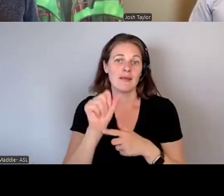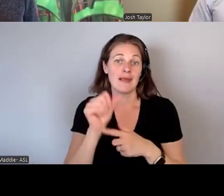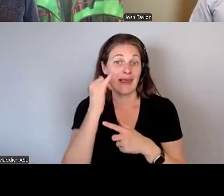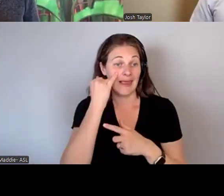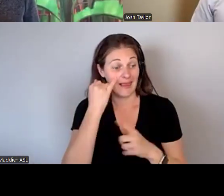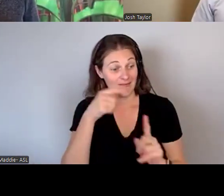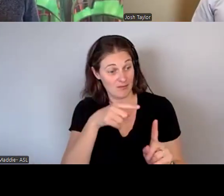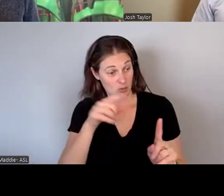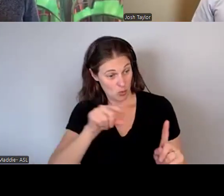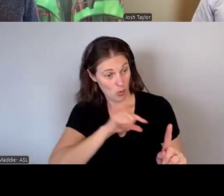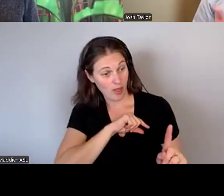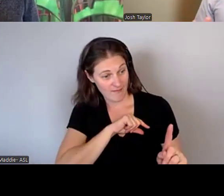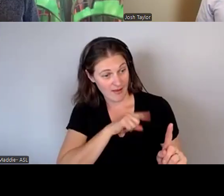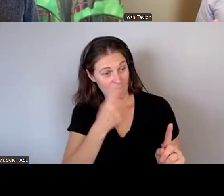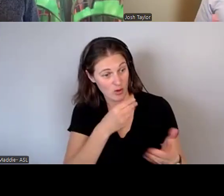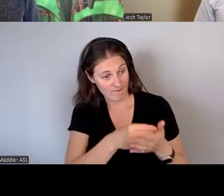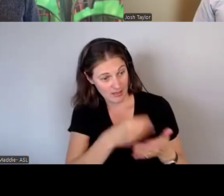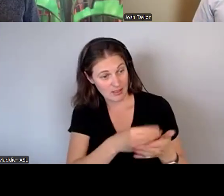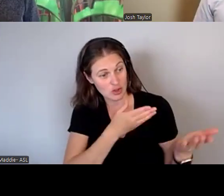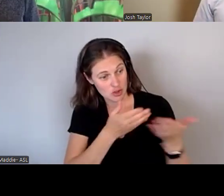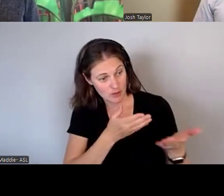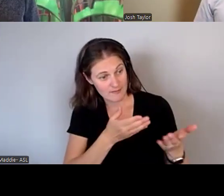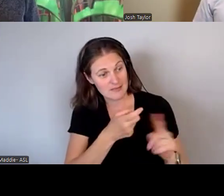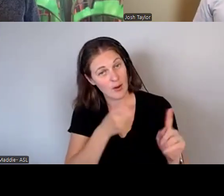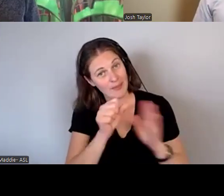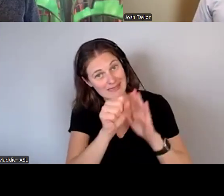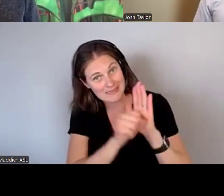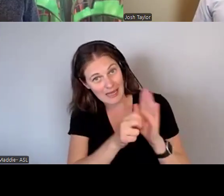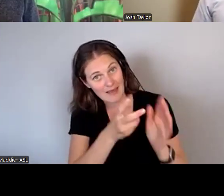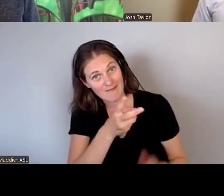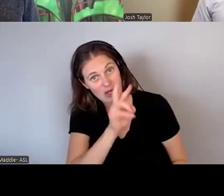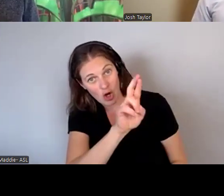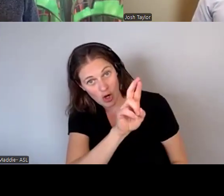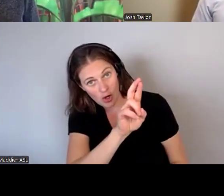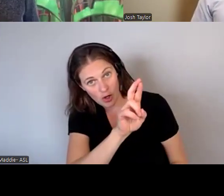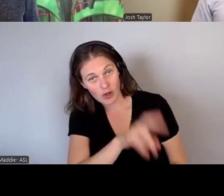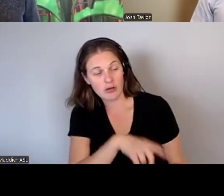for those funding and services through the state either through VR, that has its own eligibility process,